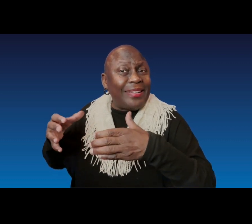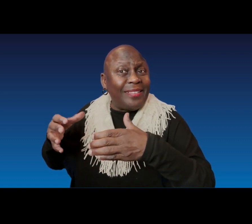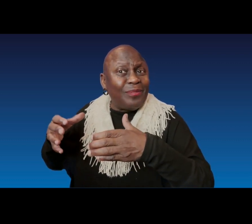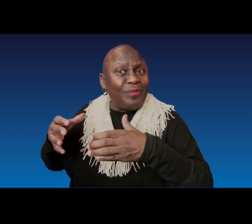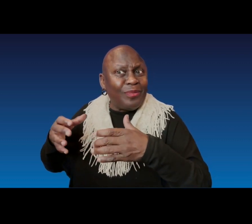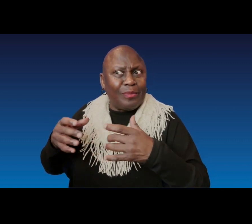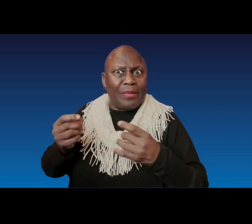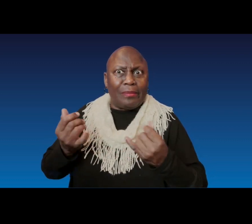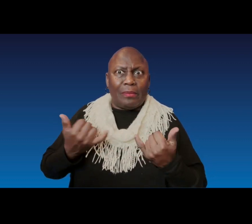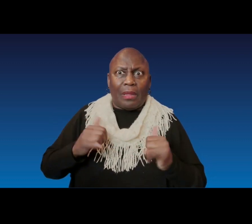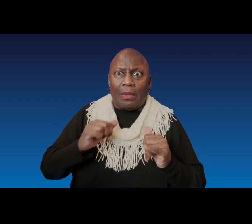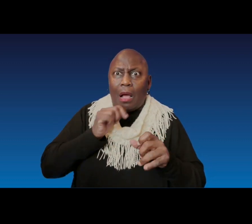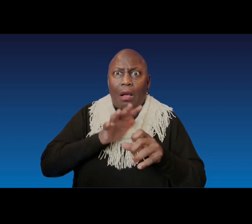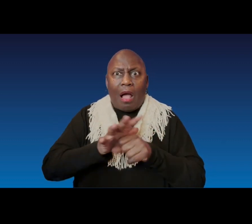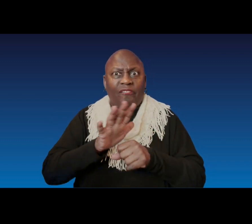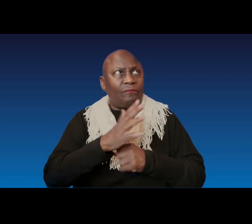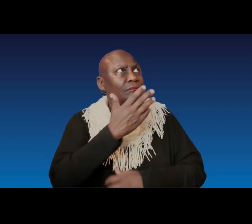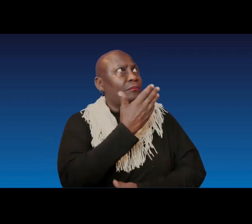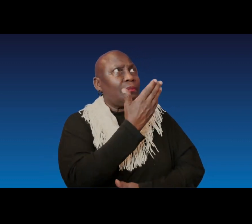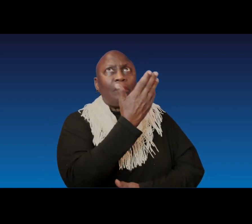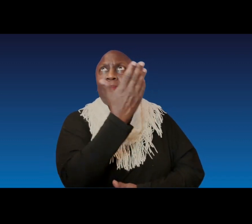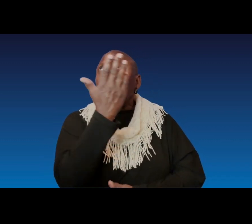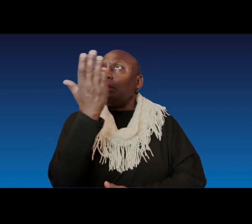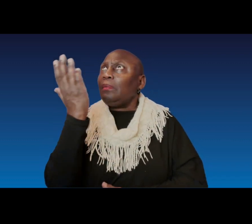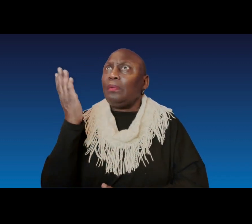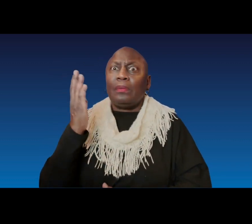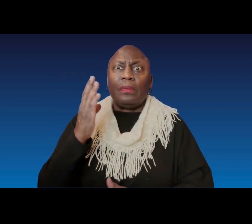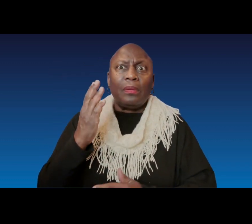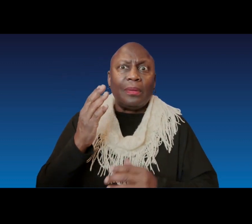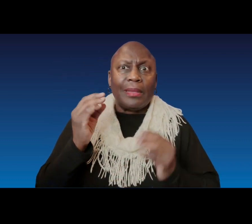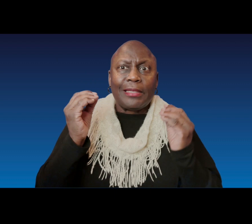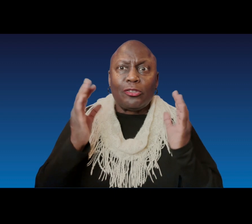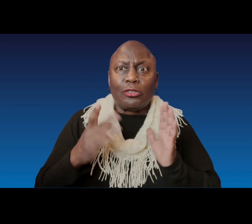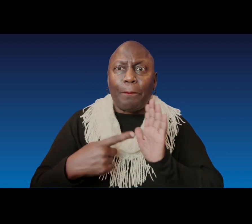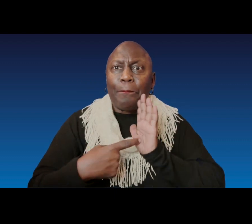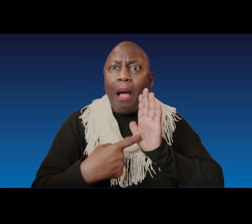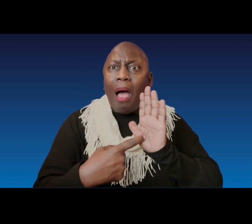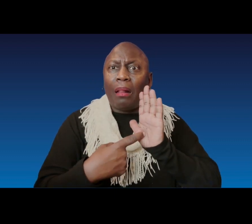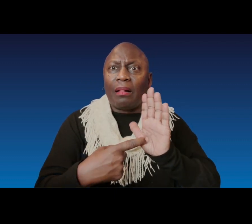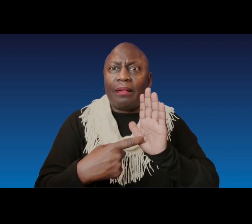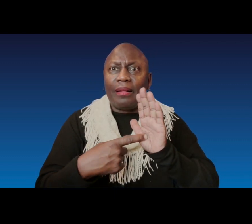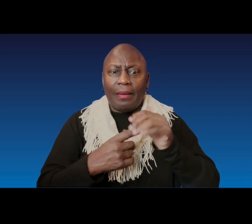Yet there are still not enough teacher models